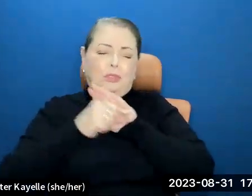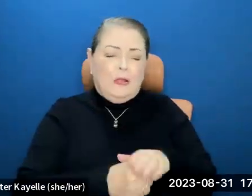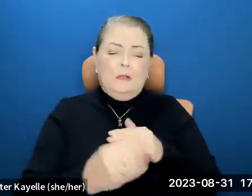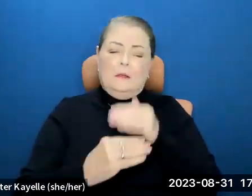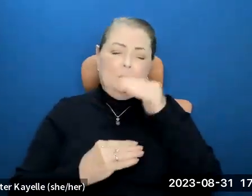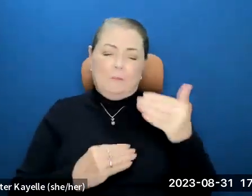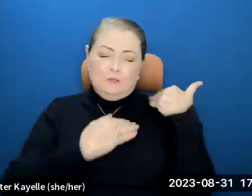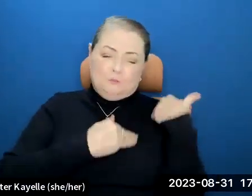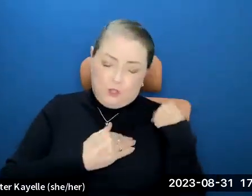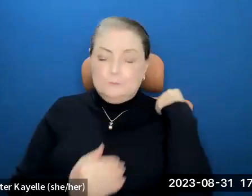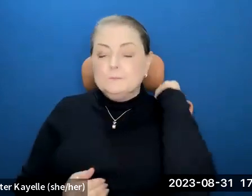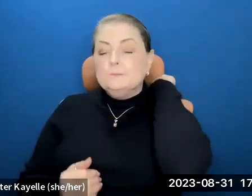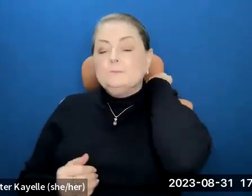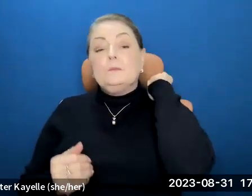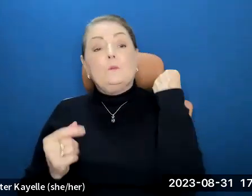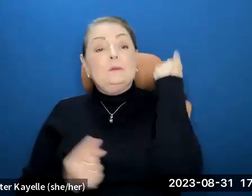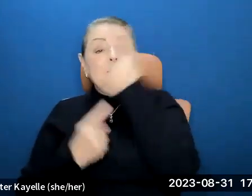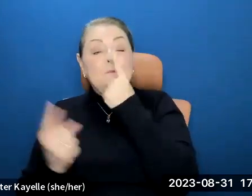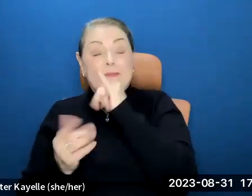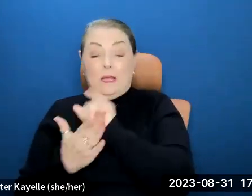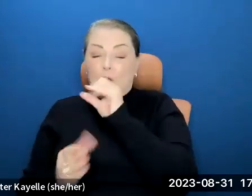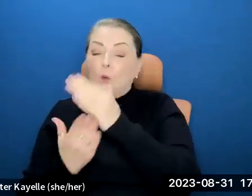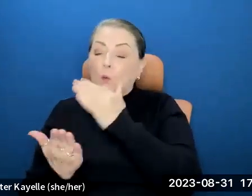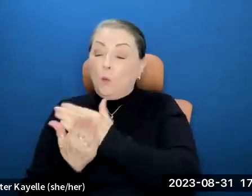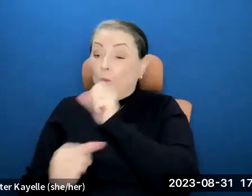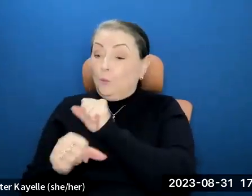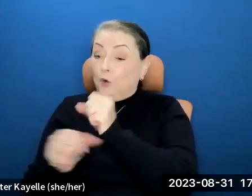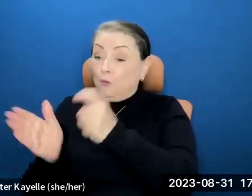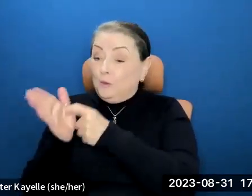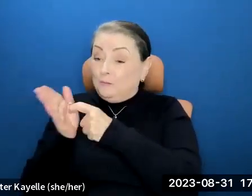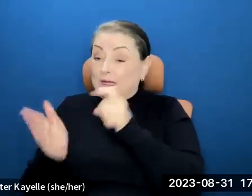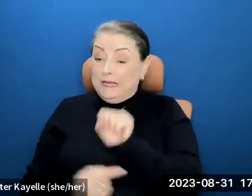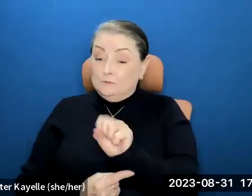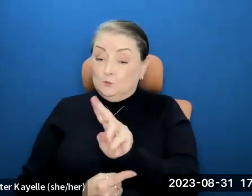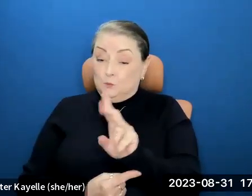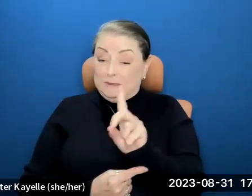we are also considering modifying the coursework requirements for sudps So any